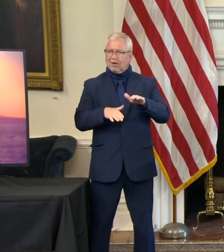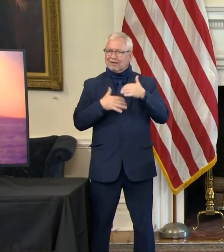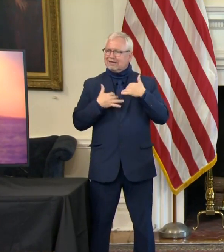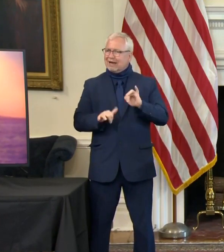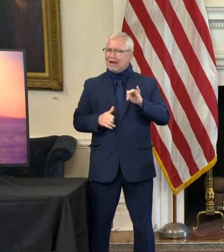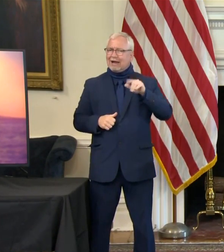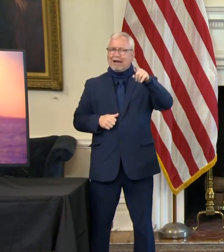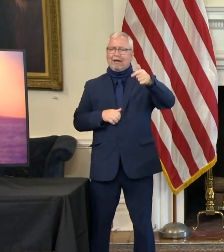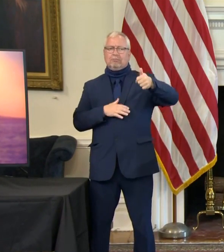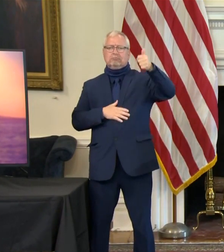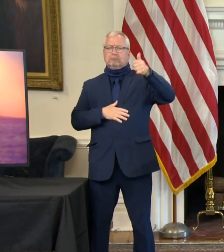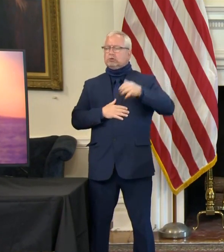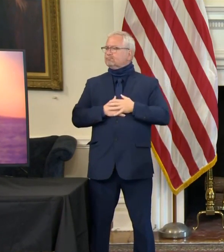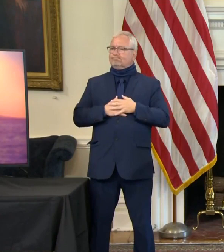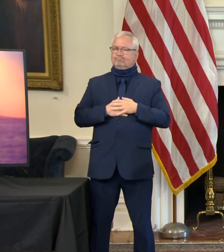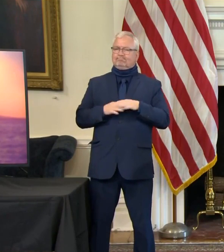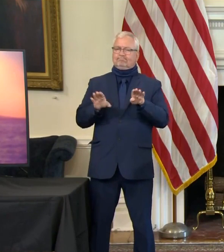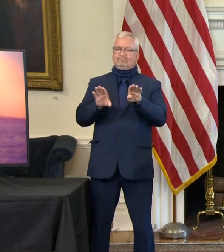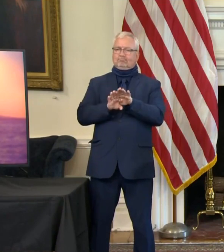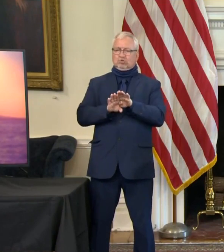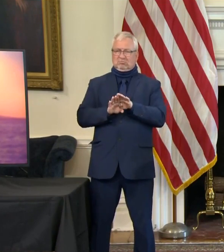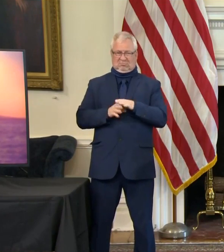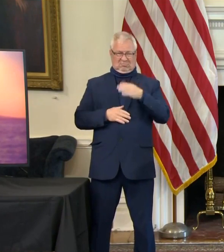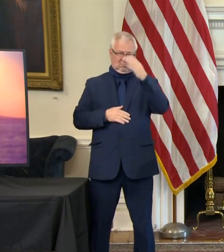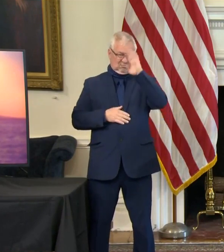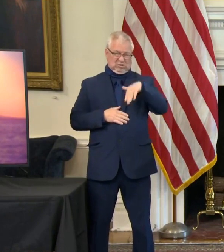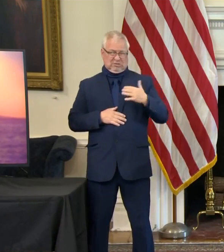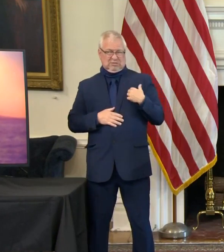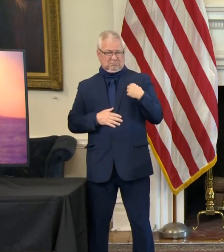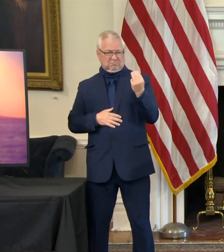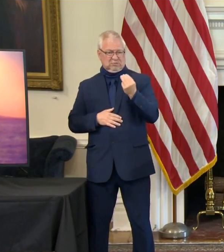MADE ON METRICS AND THEY ARE MOVING IN THE RIGHT DIRECTION.